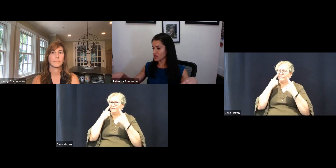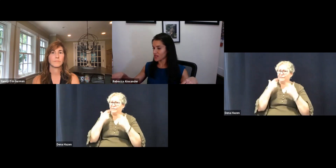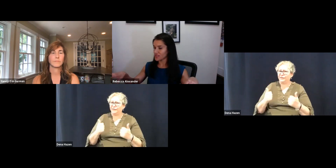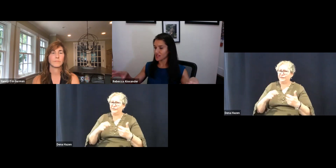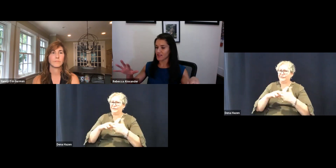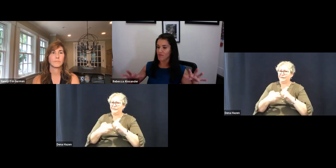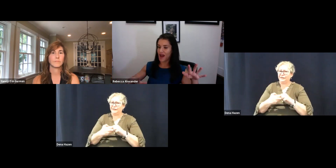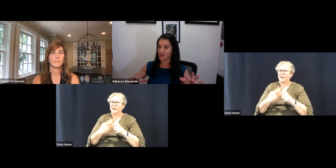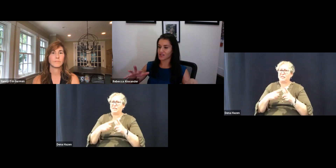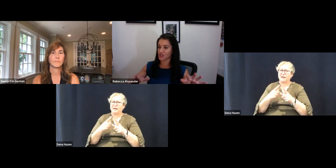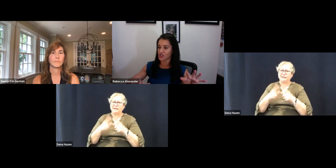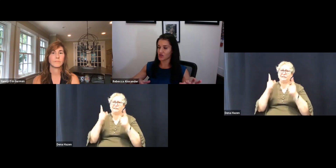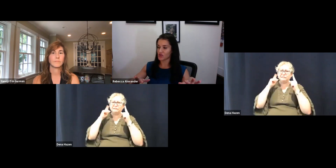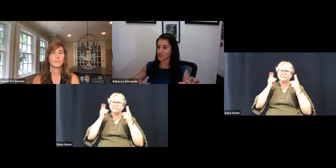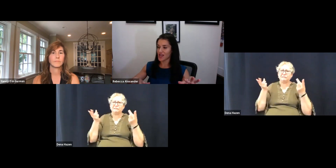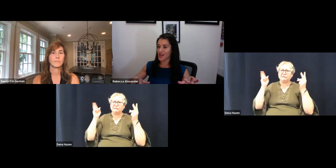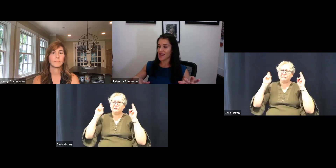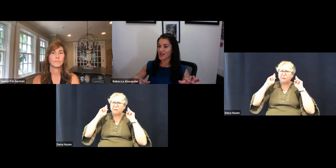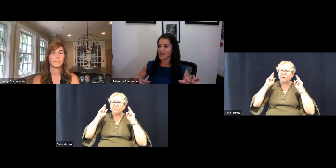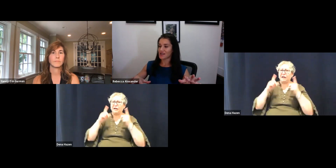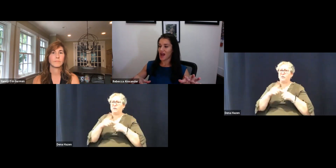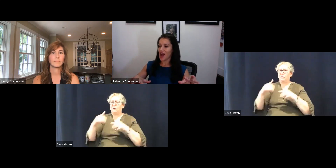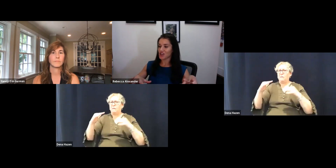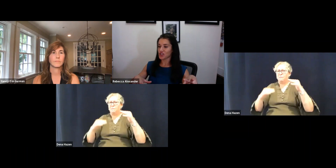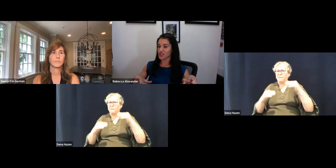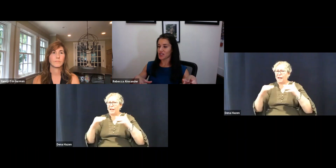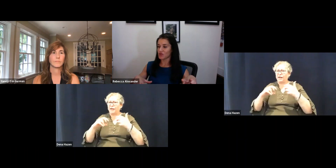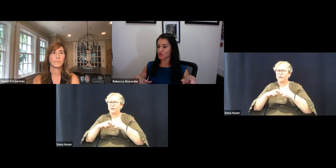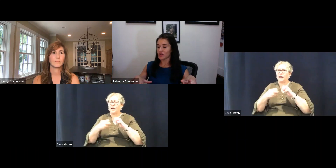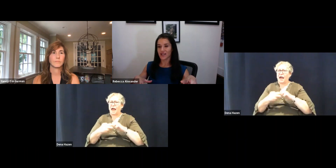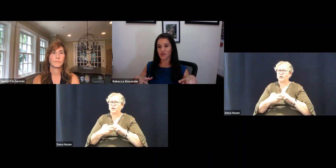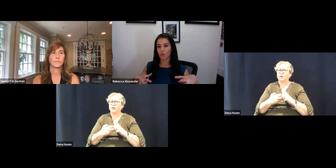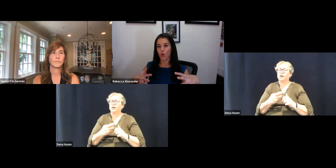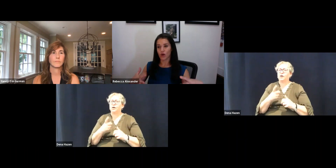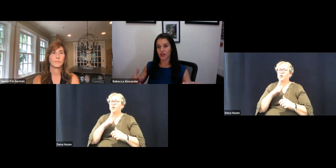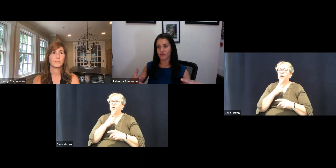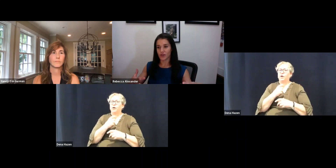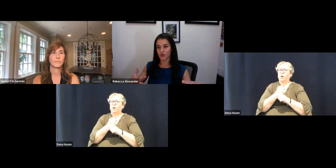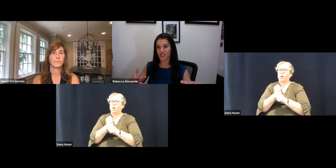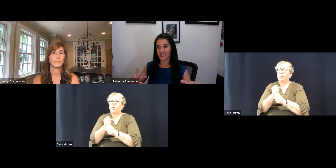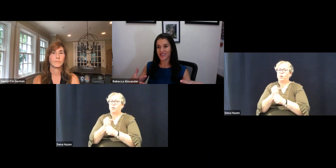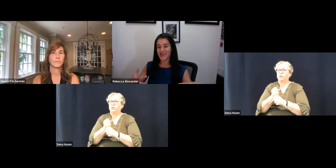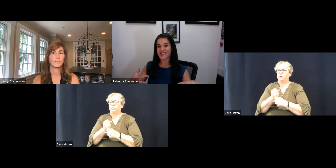implants, and they have balance issues, it actually creates more confusion